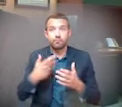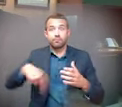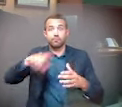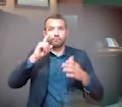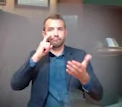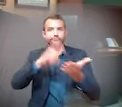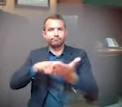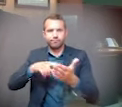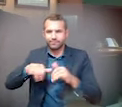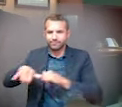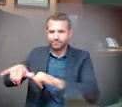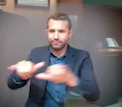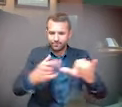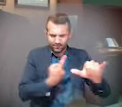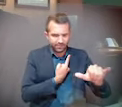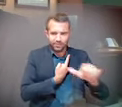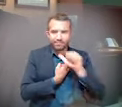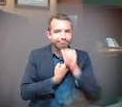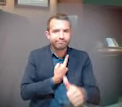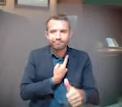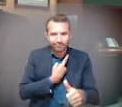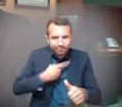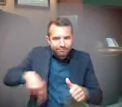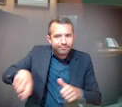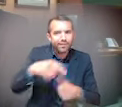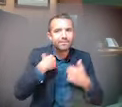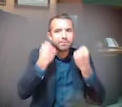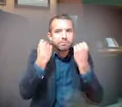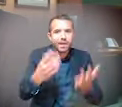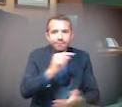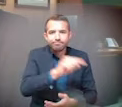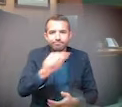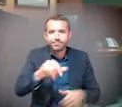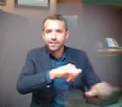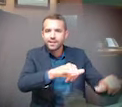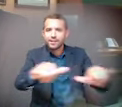actually, I know it is one of the powerful aspects of disability culture,